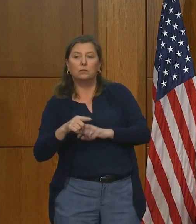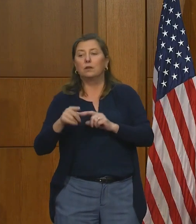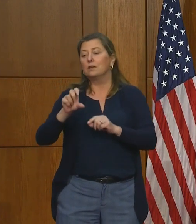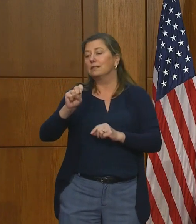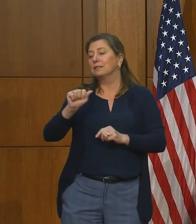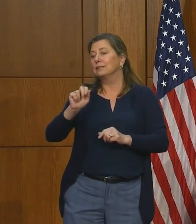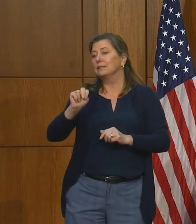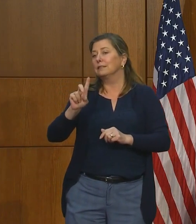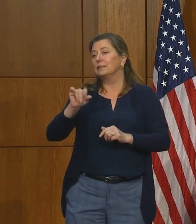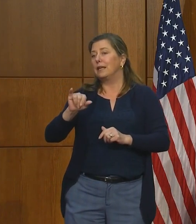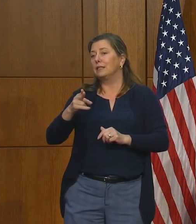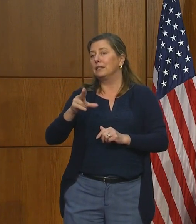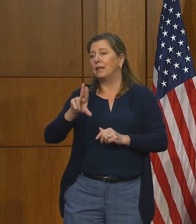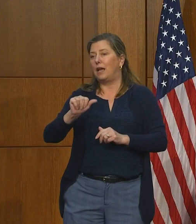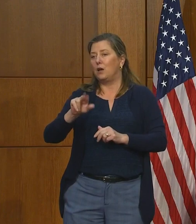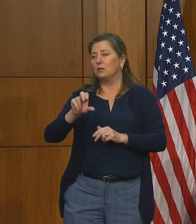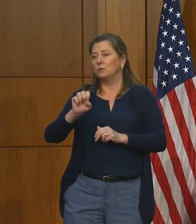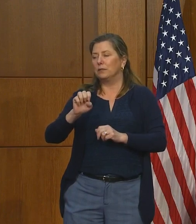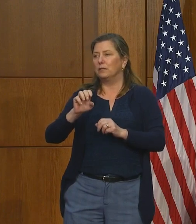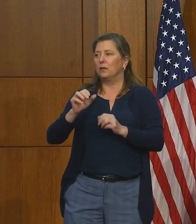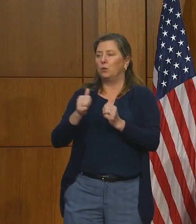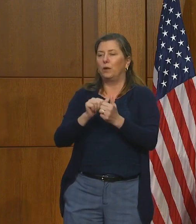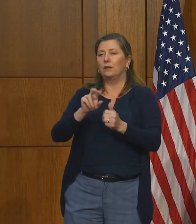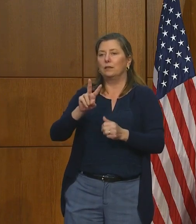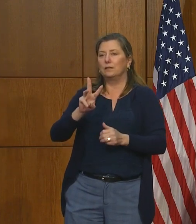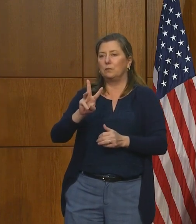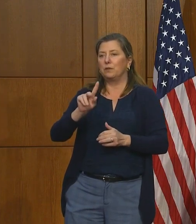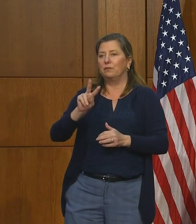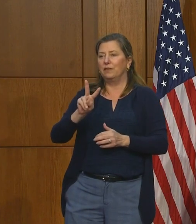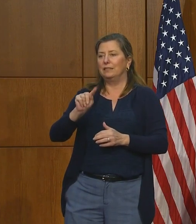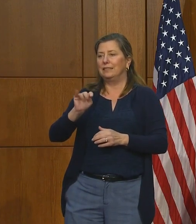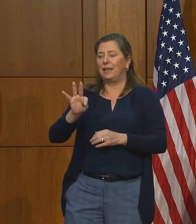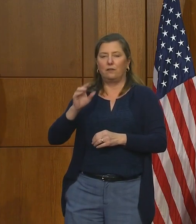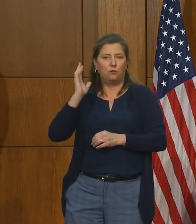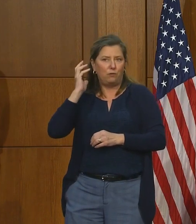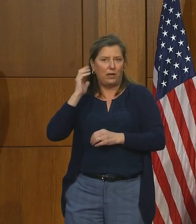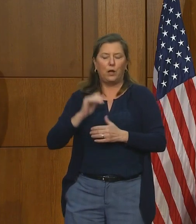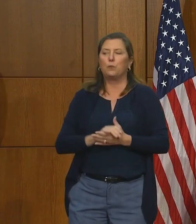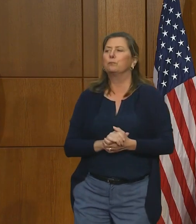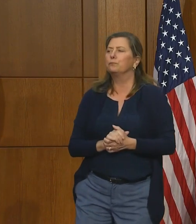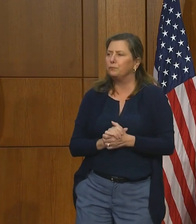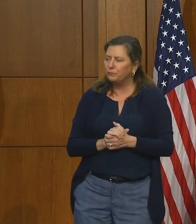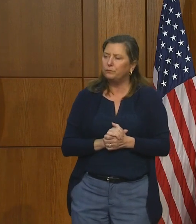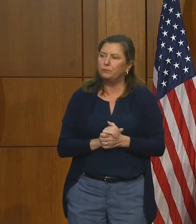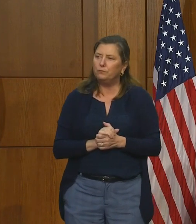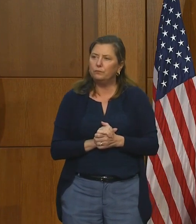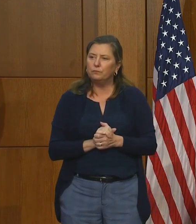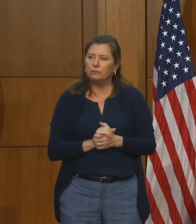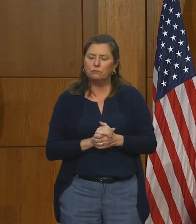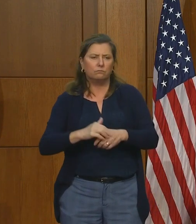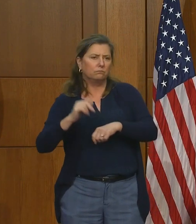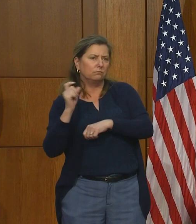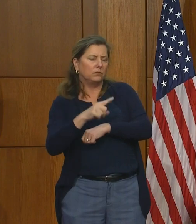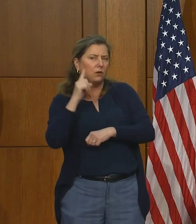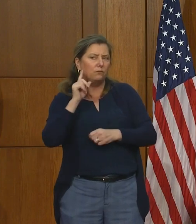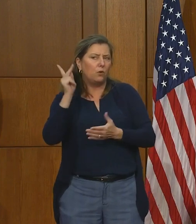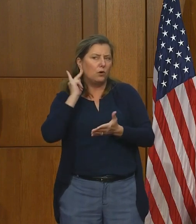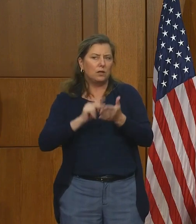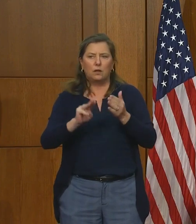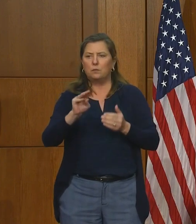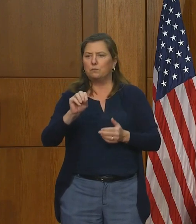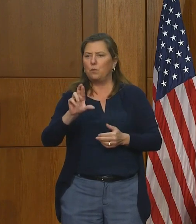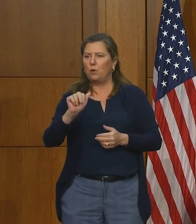VIRGINIANS SAY. WPTF RADIO YES